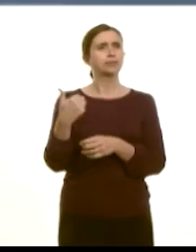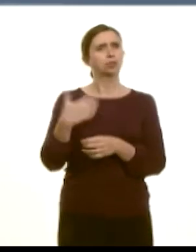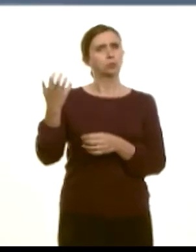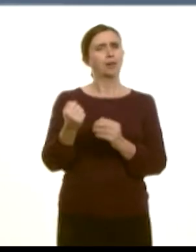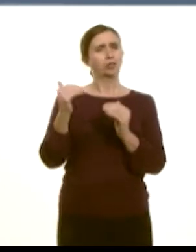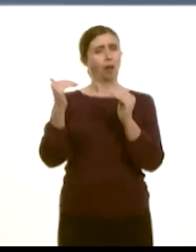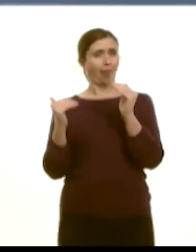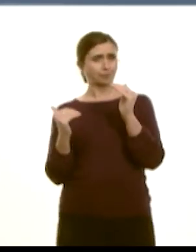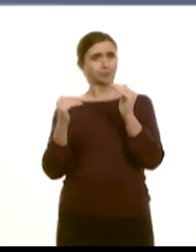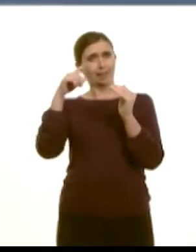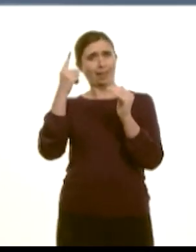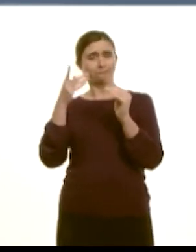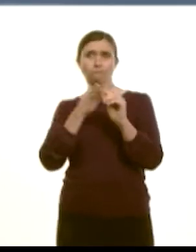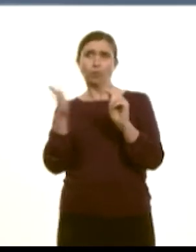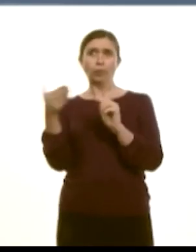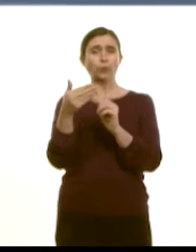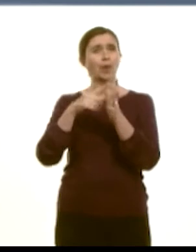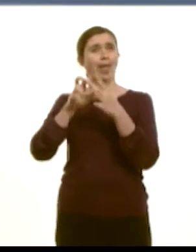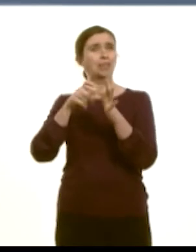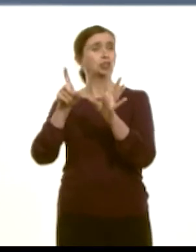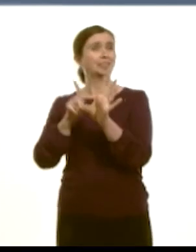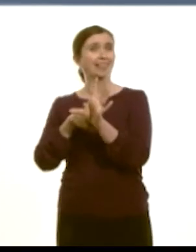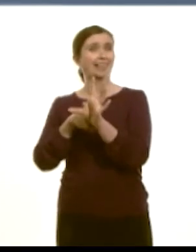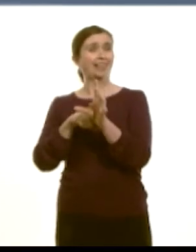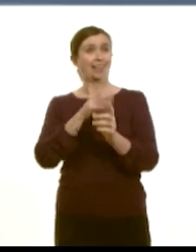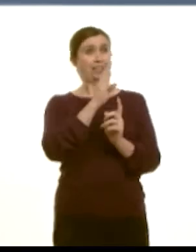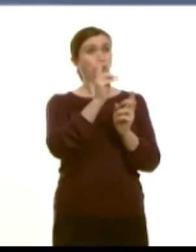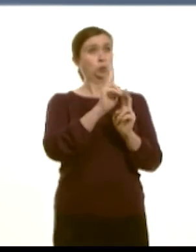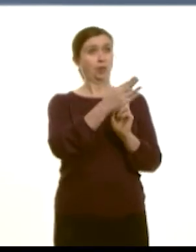are employed through agencies rather than directly by schools.